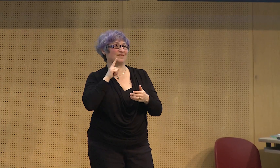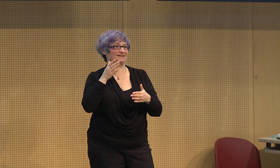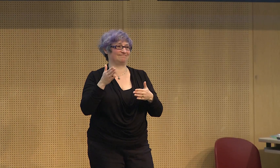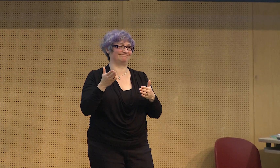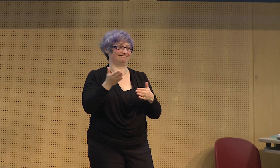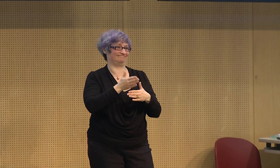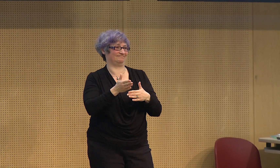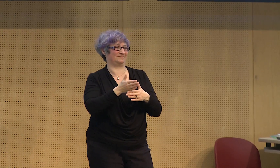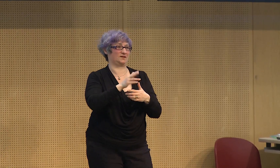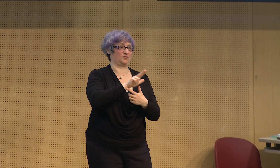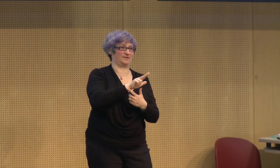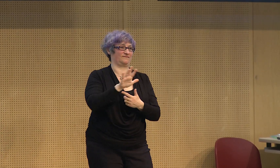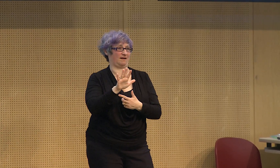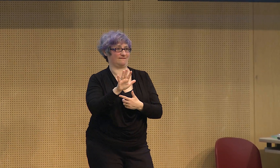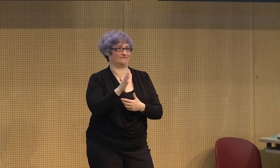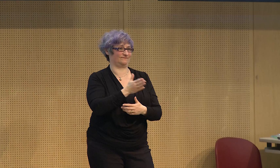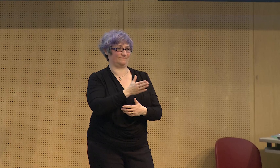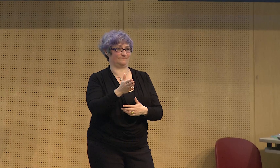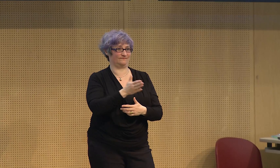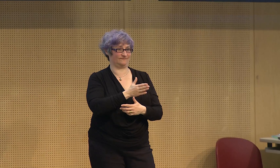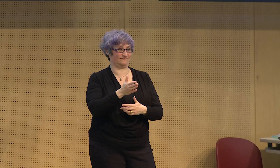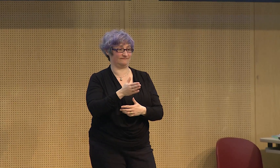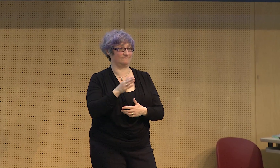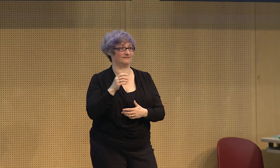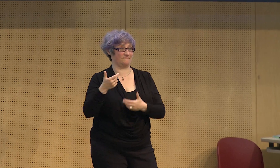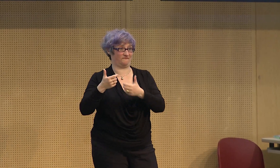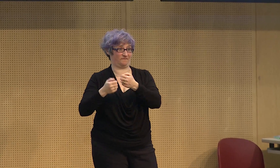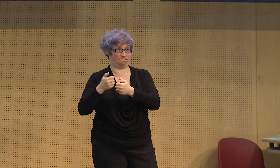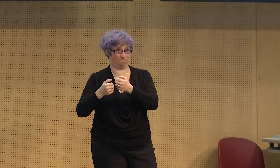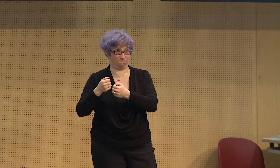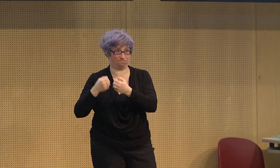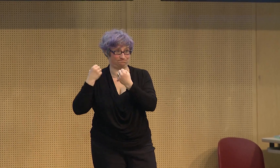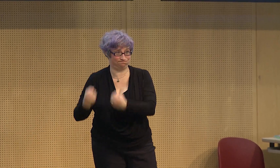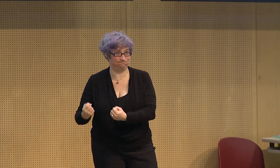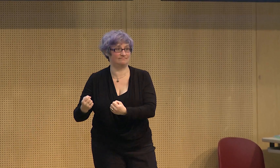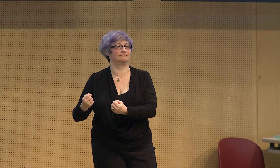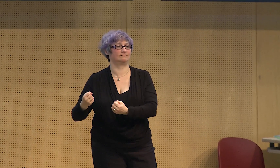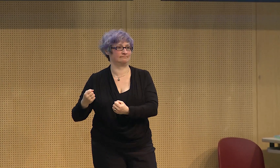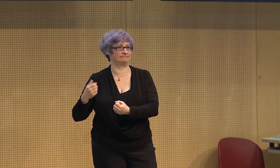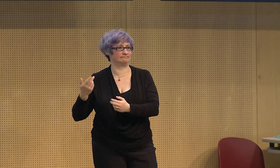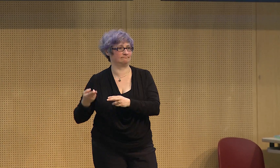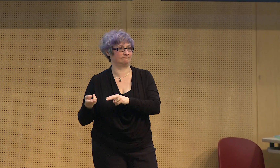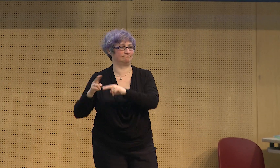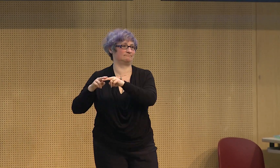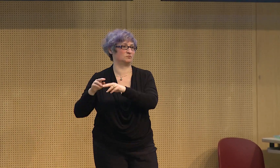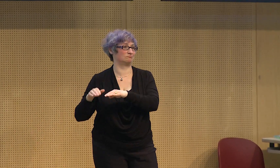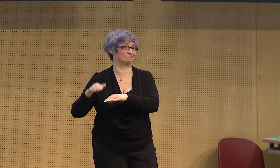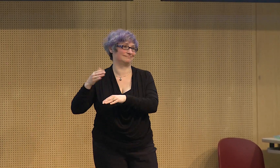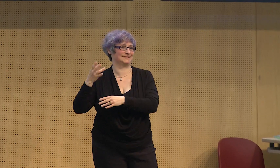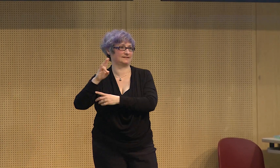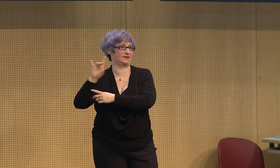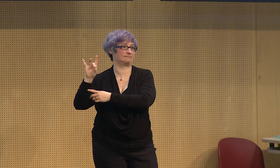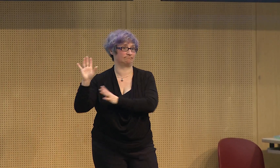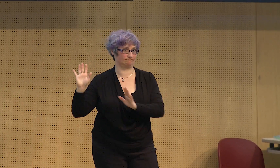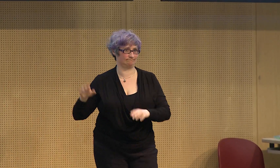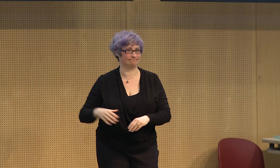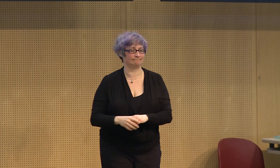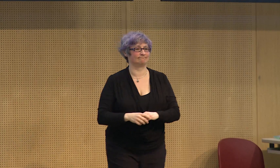only for small quantities, but the important period comes between the numbers 3 to 5.